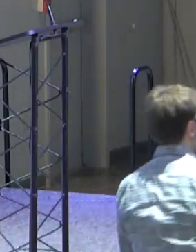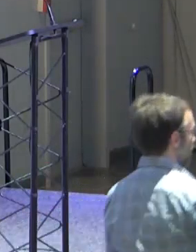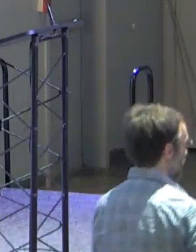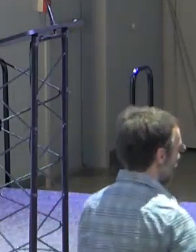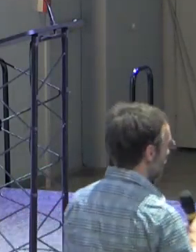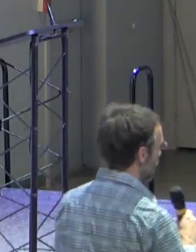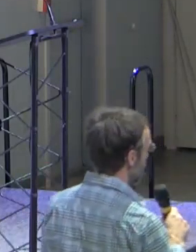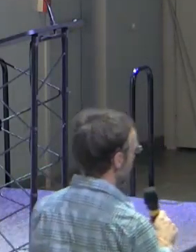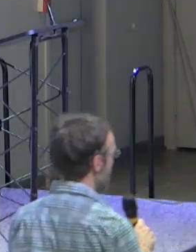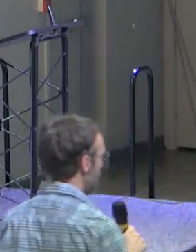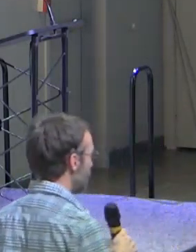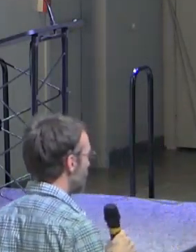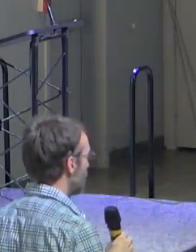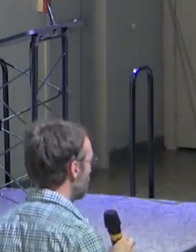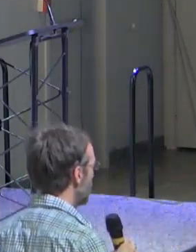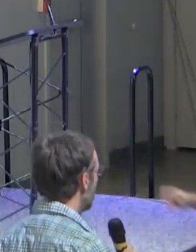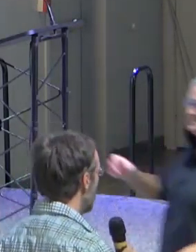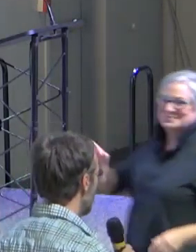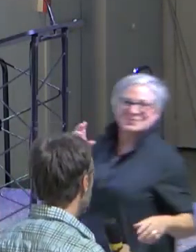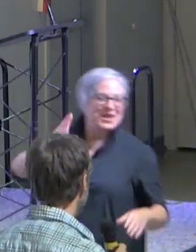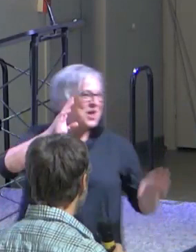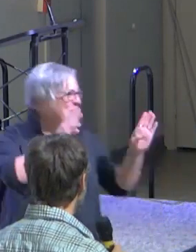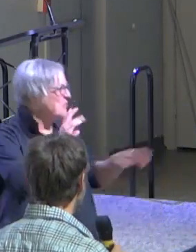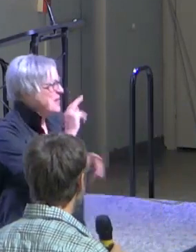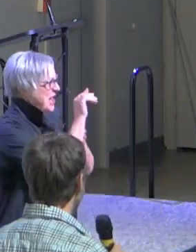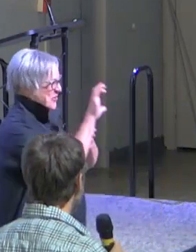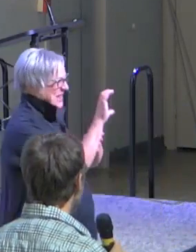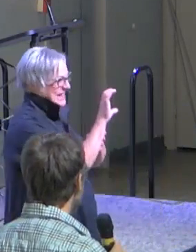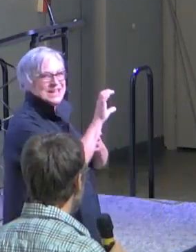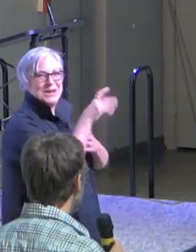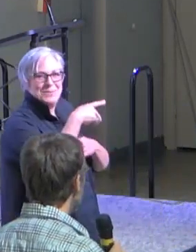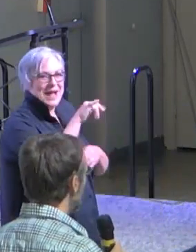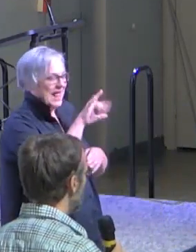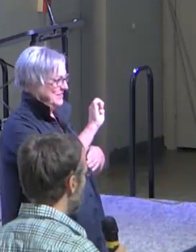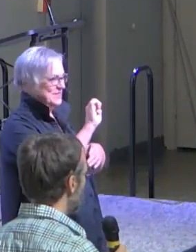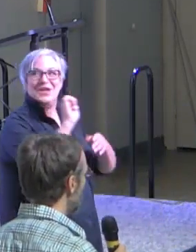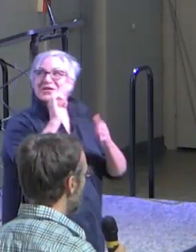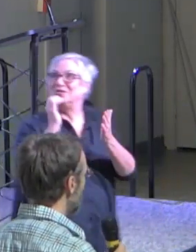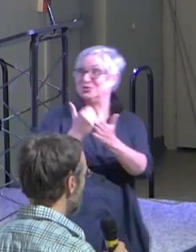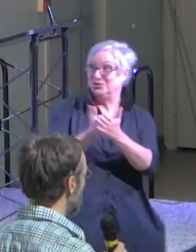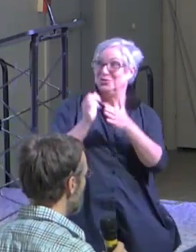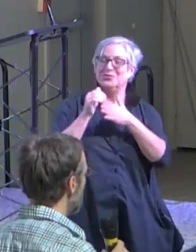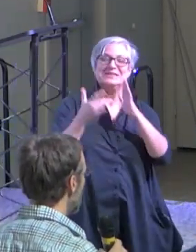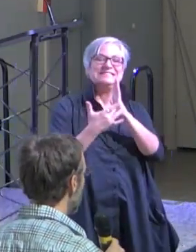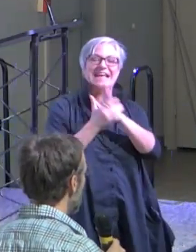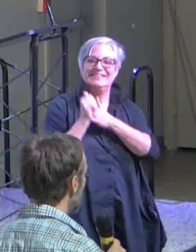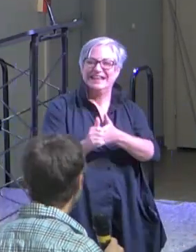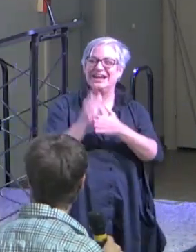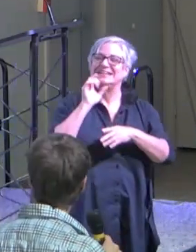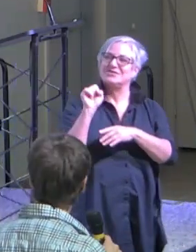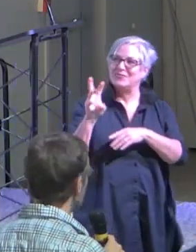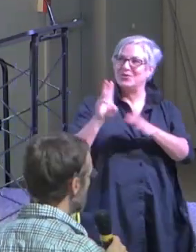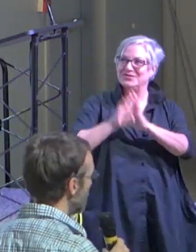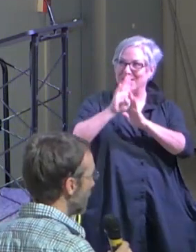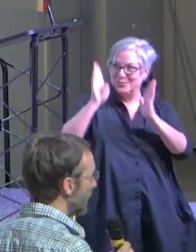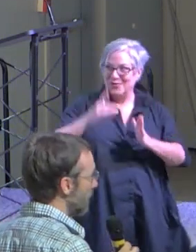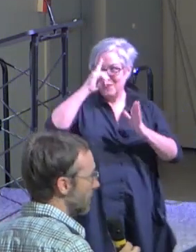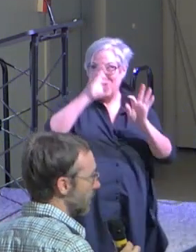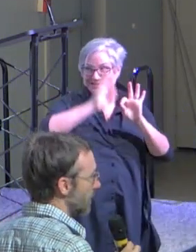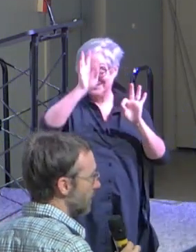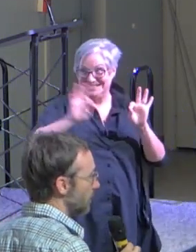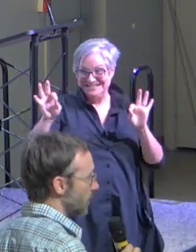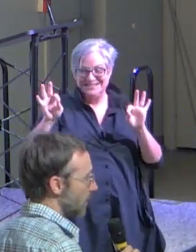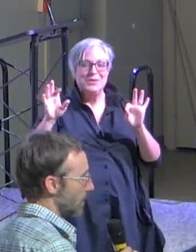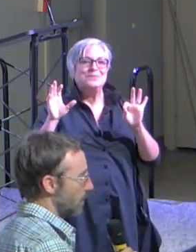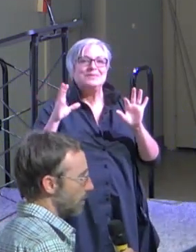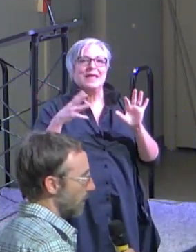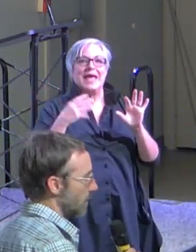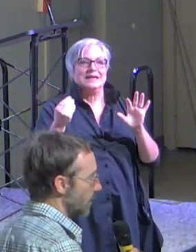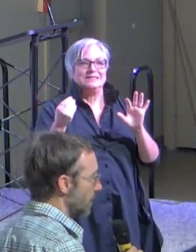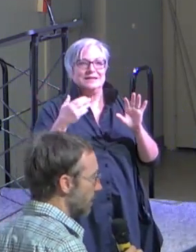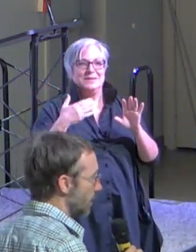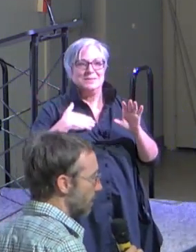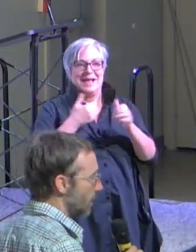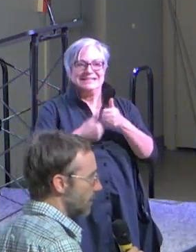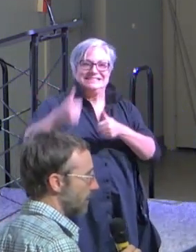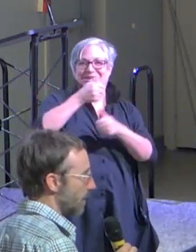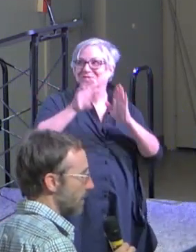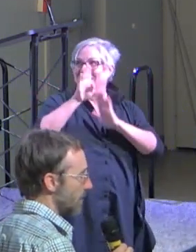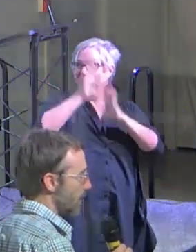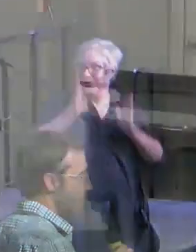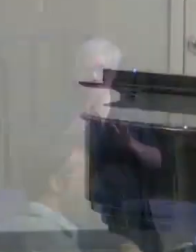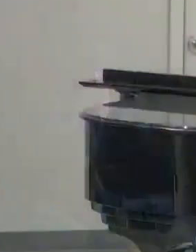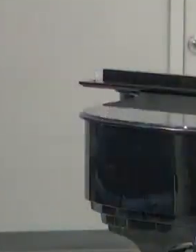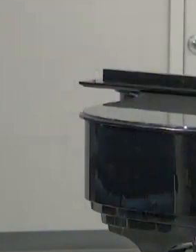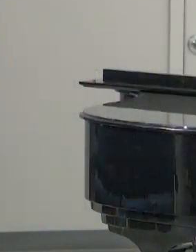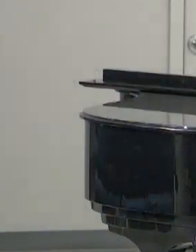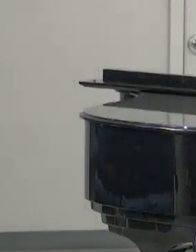I'm Eric Pyle, the new. Tech need for the as a software developer for SLTT and My senior developer, Nathan is here as well.